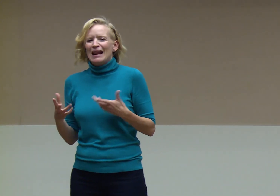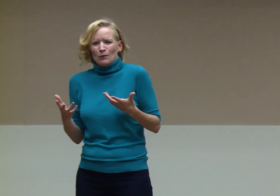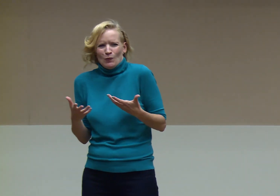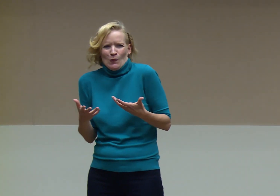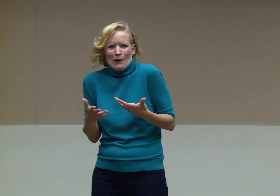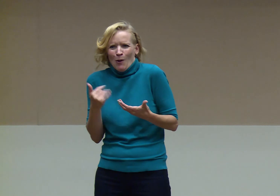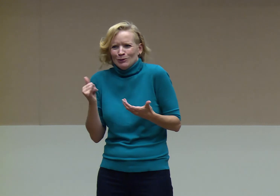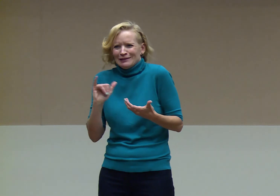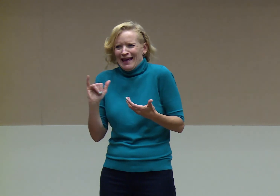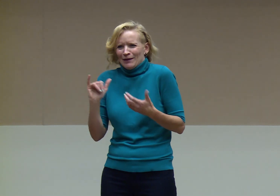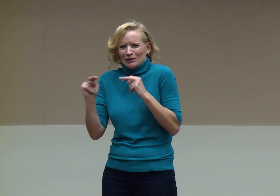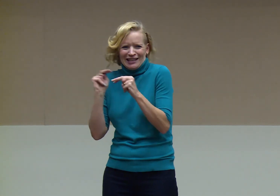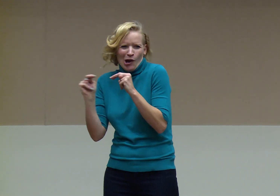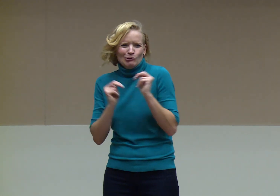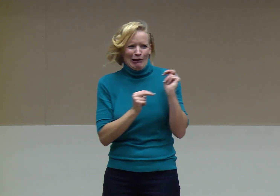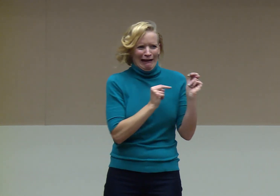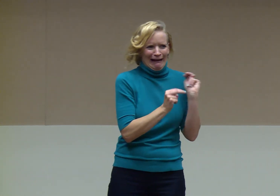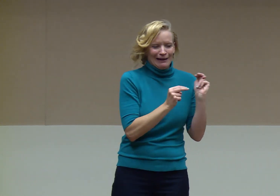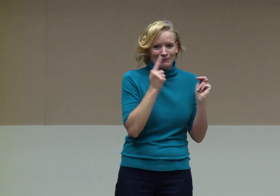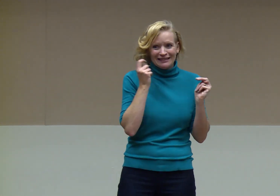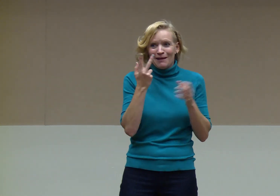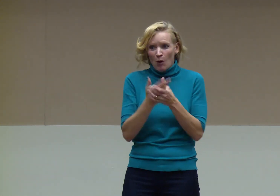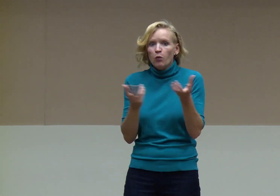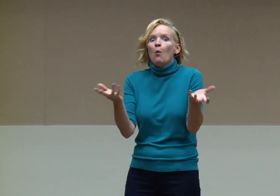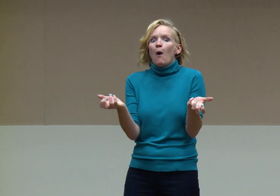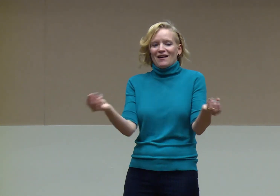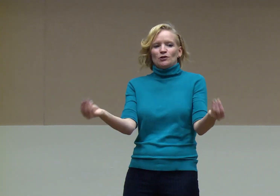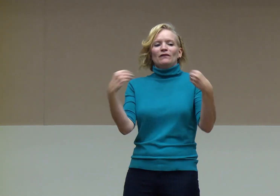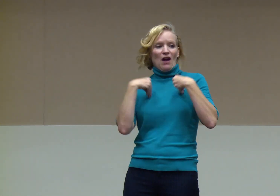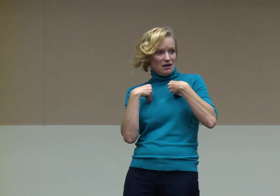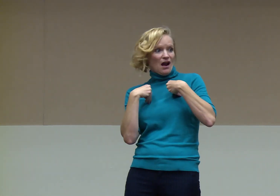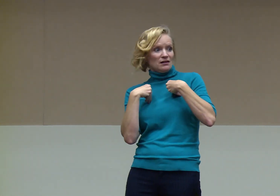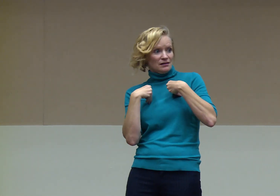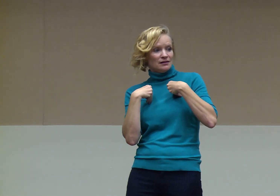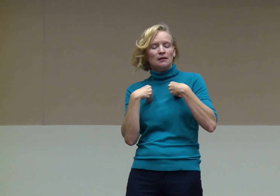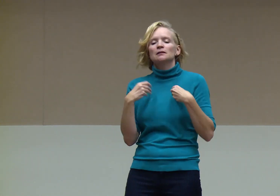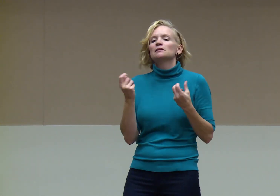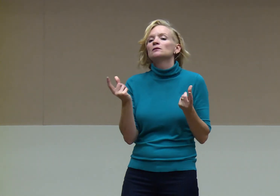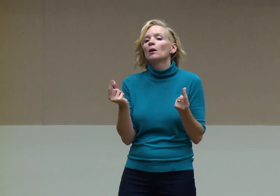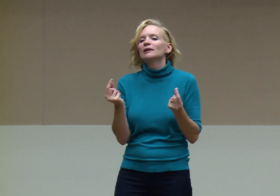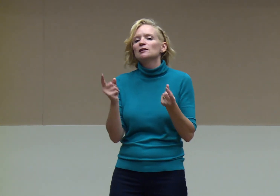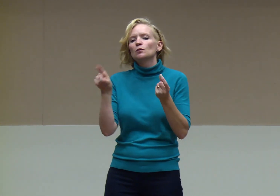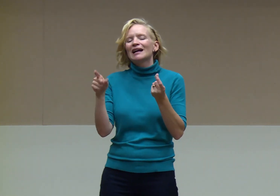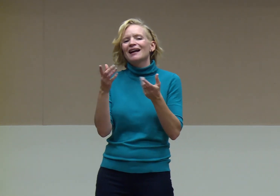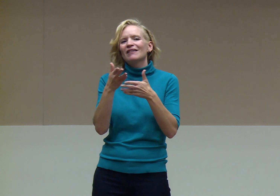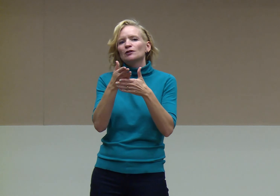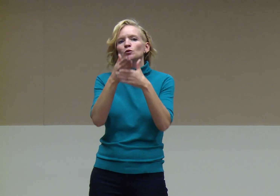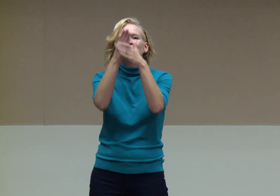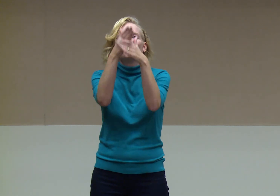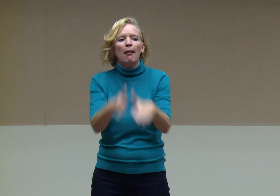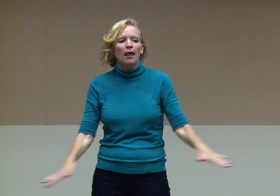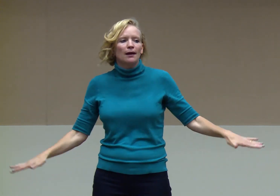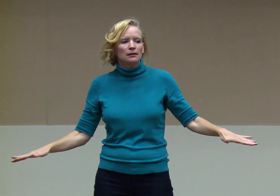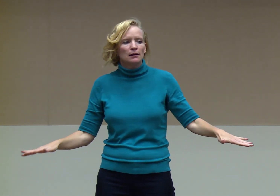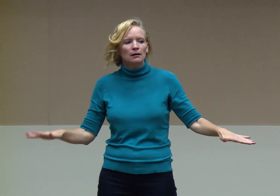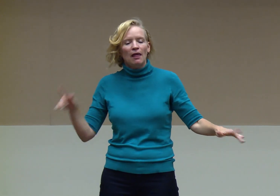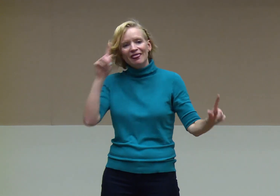And it felt almost like we were negotiating with them because they both wanted to fund us. So we had to kind of split things